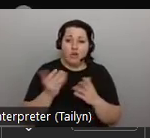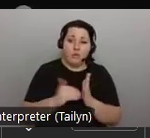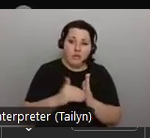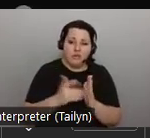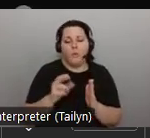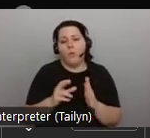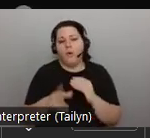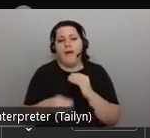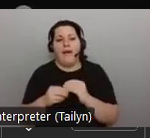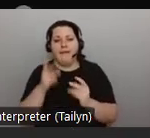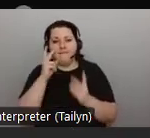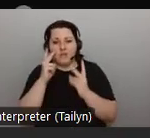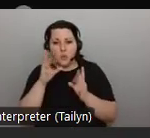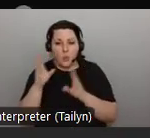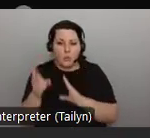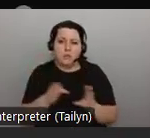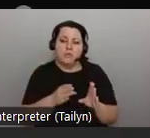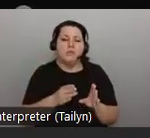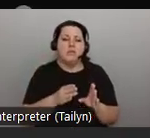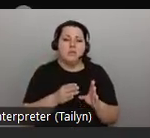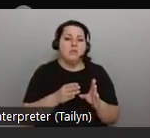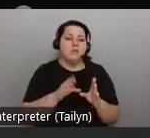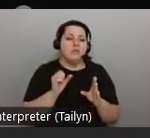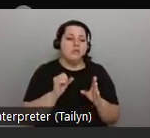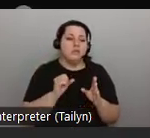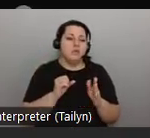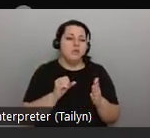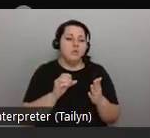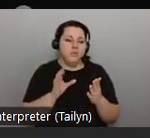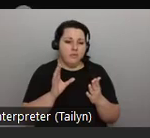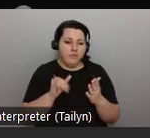through because it's really just adding, it's really -- it's either redundant or it's adding